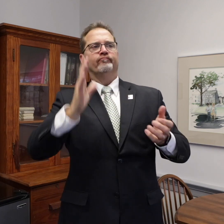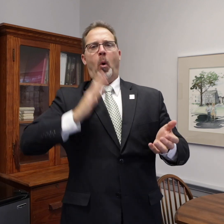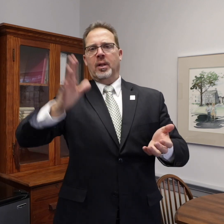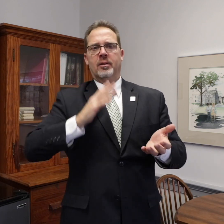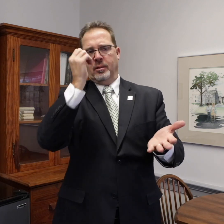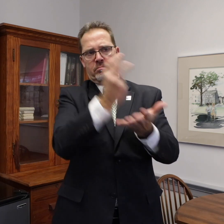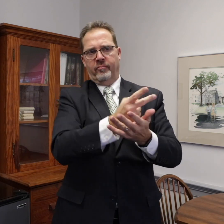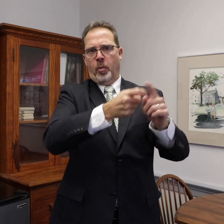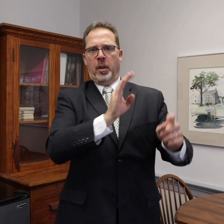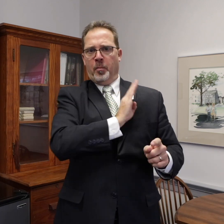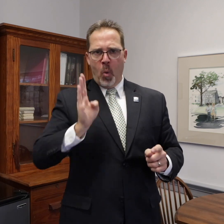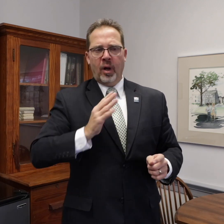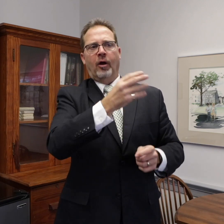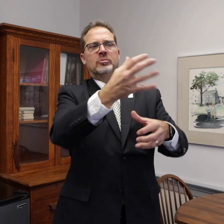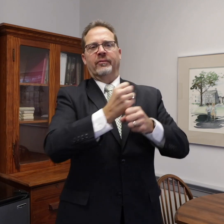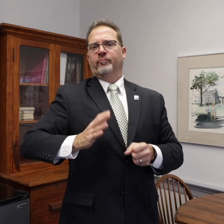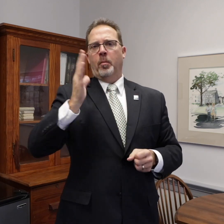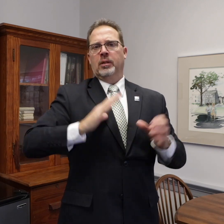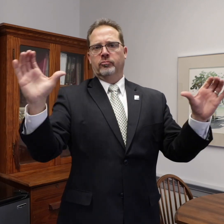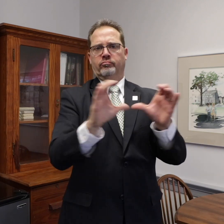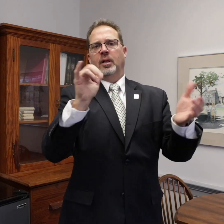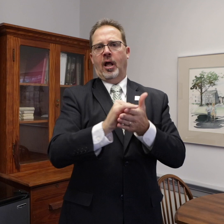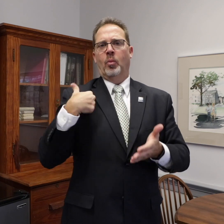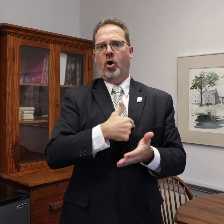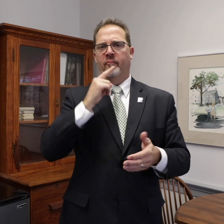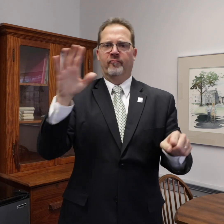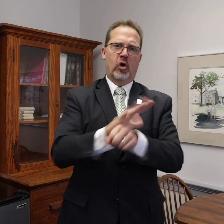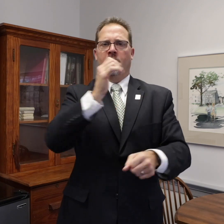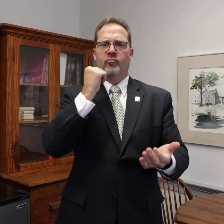If the CEASD board approves the recommendation, PSD will formally receive